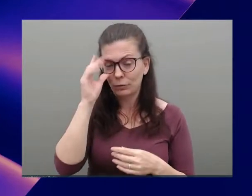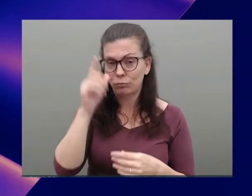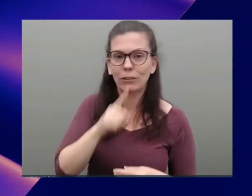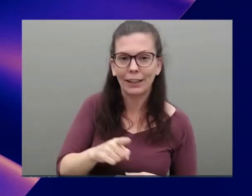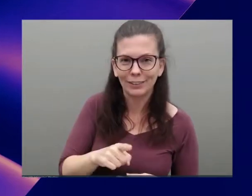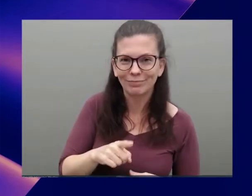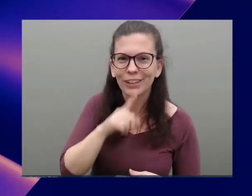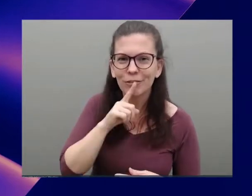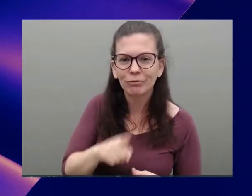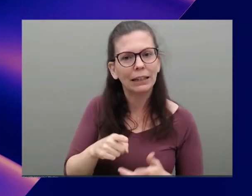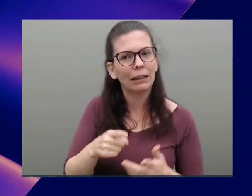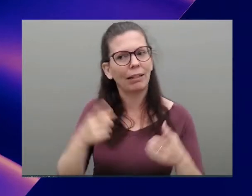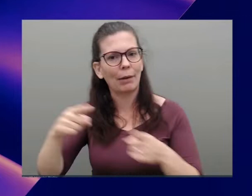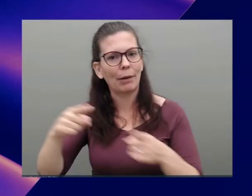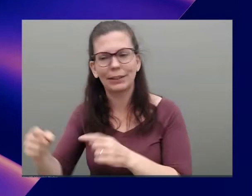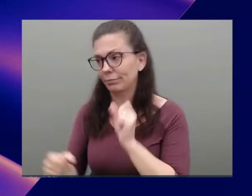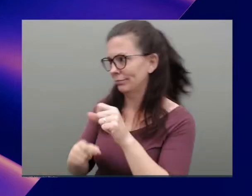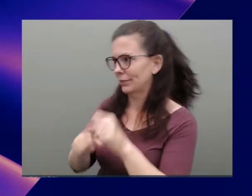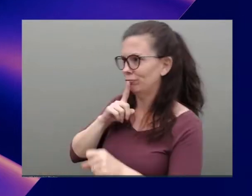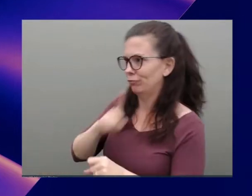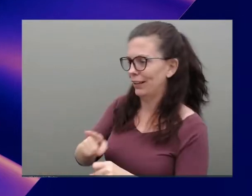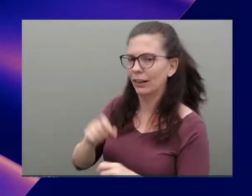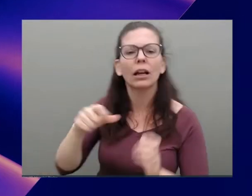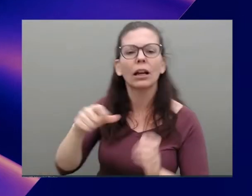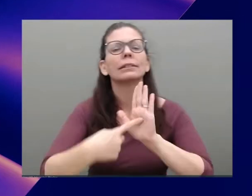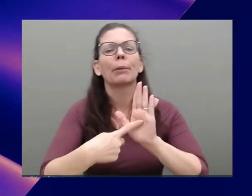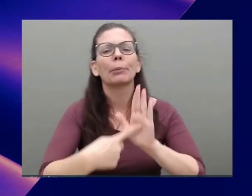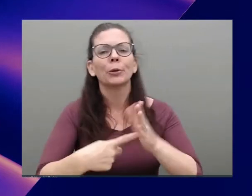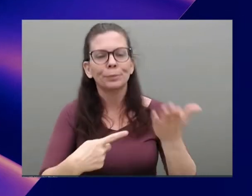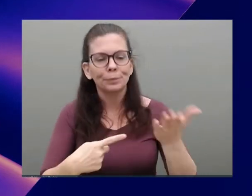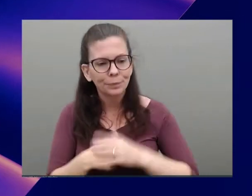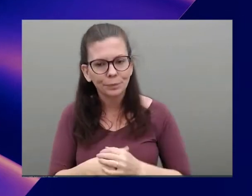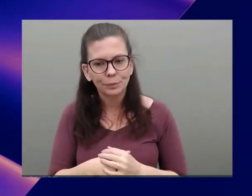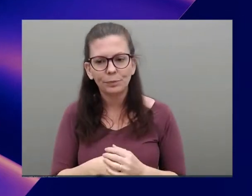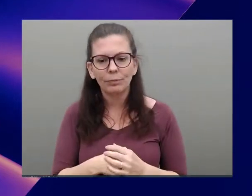[Jillian] Yeah, real. For example, let's take an example, right? If any customer,